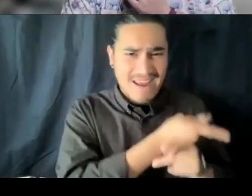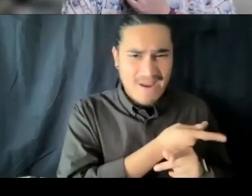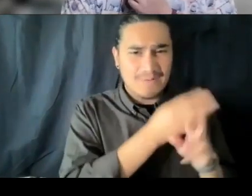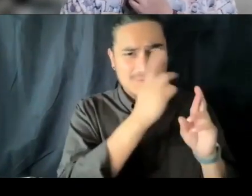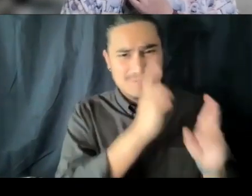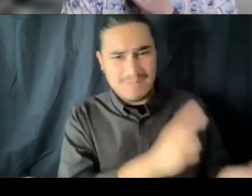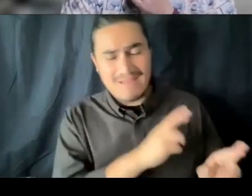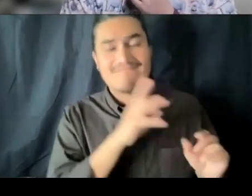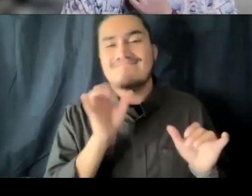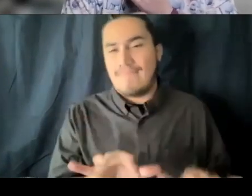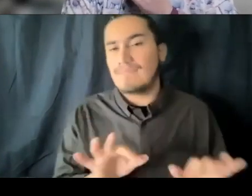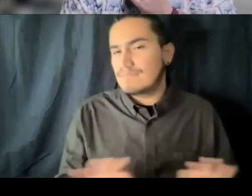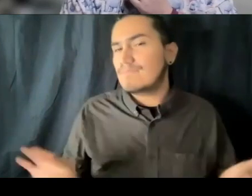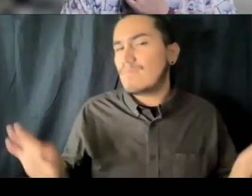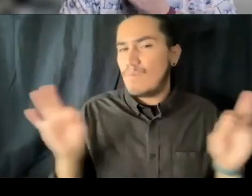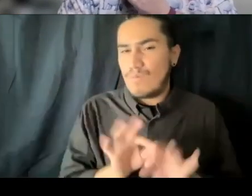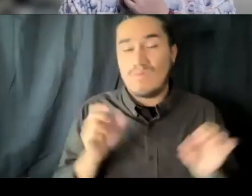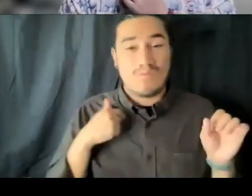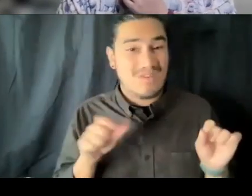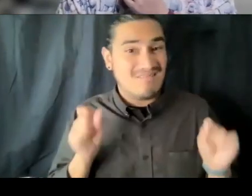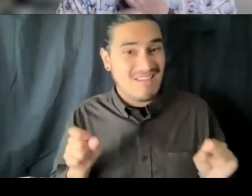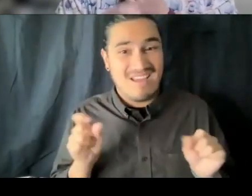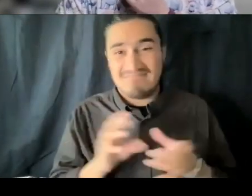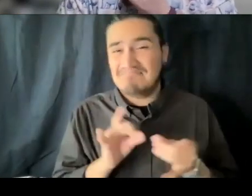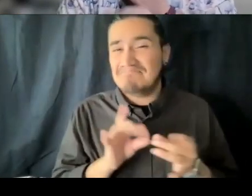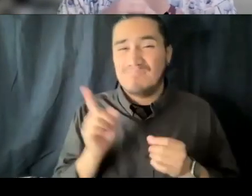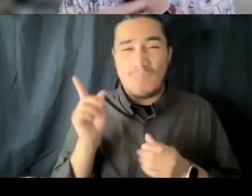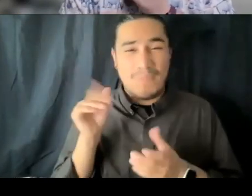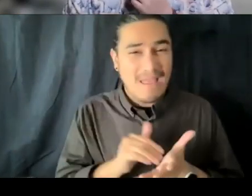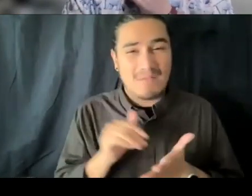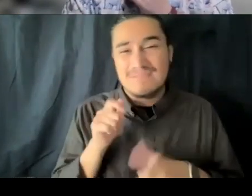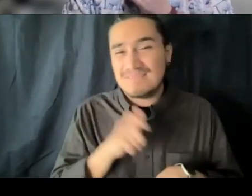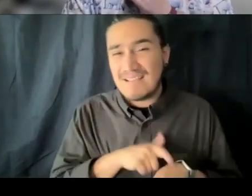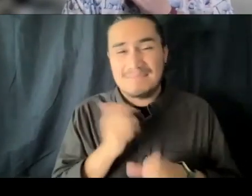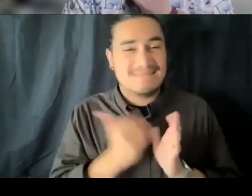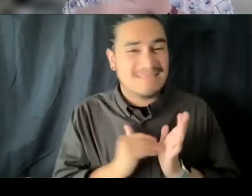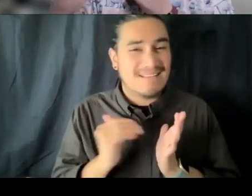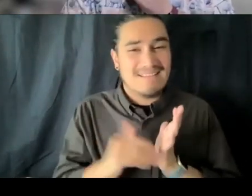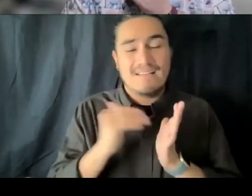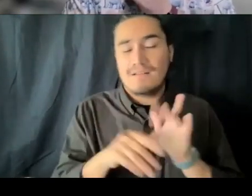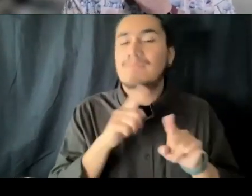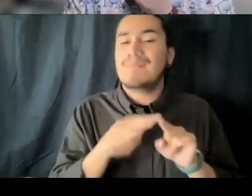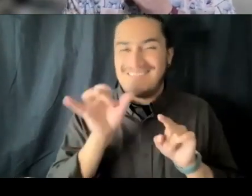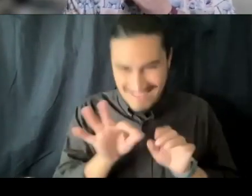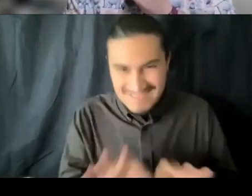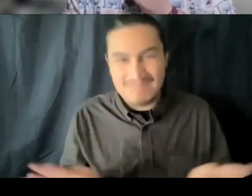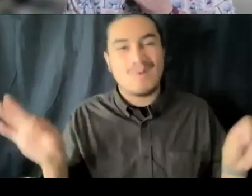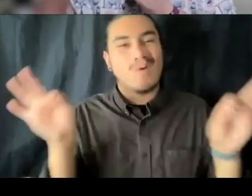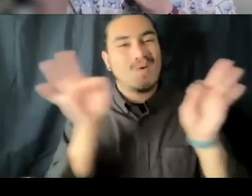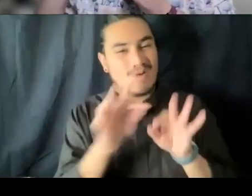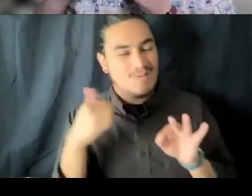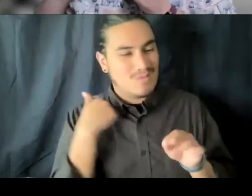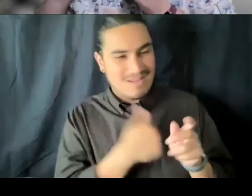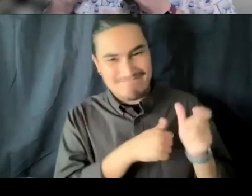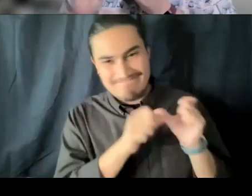We may say that thousands and thousands of times to somebody that is critical in helping, you know,